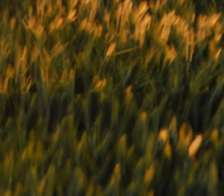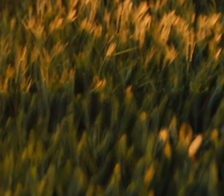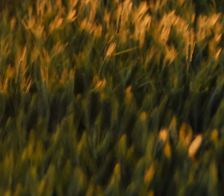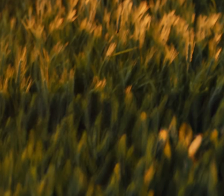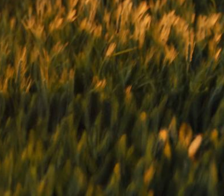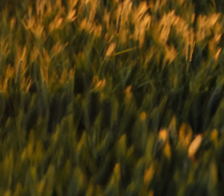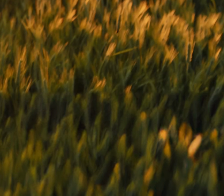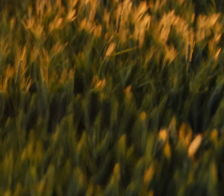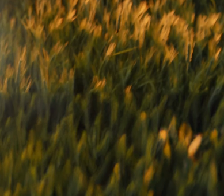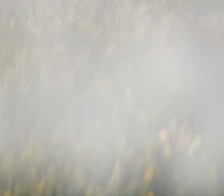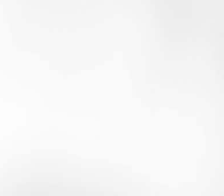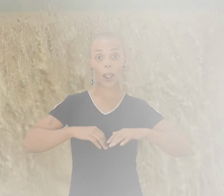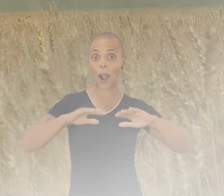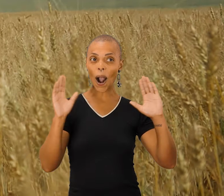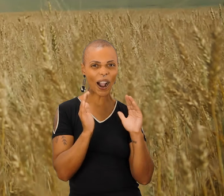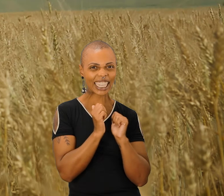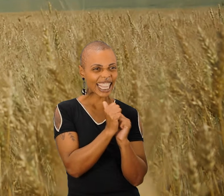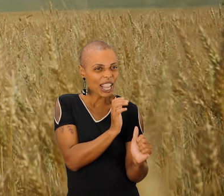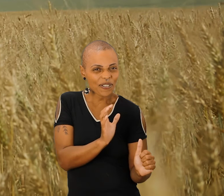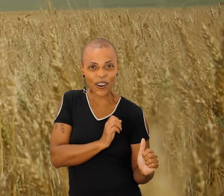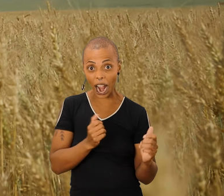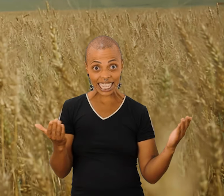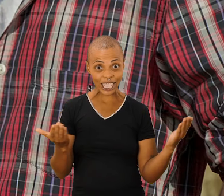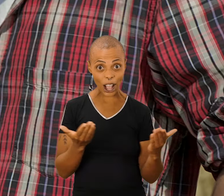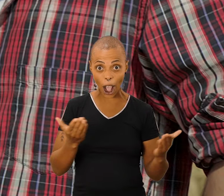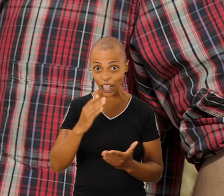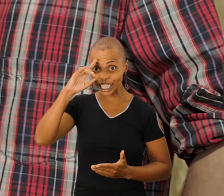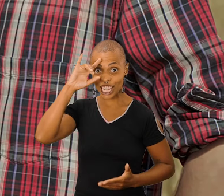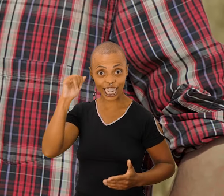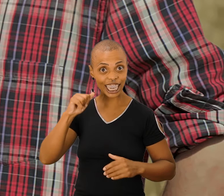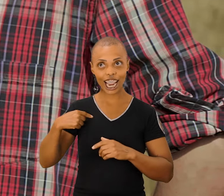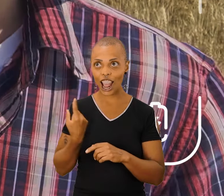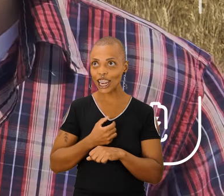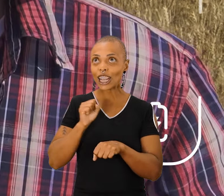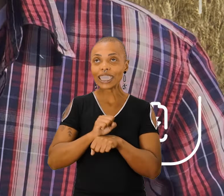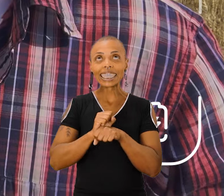[Clicks] Country [Dininha] Hi, lovely followers!